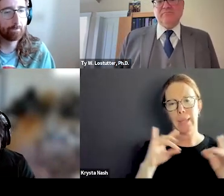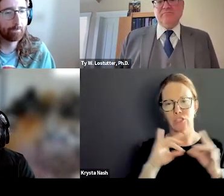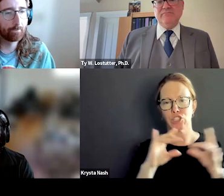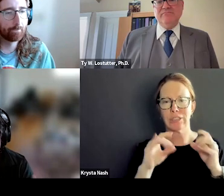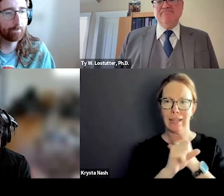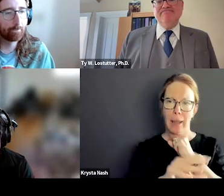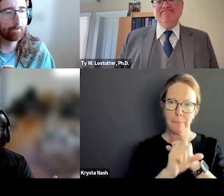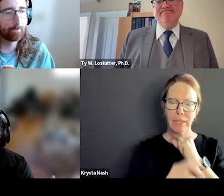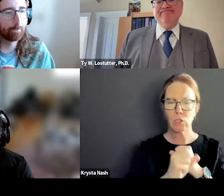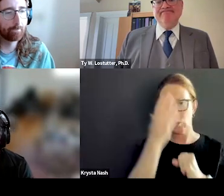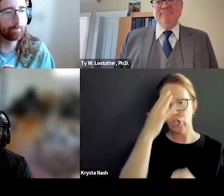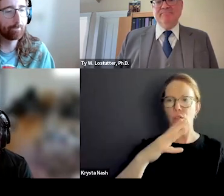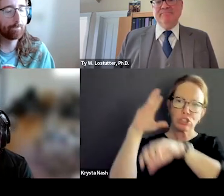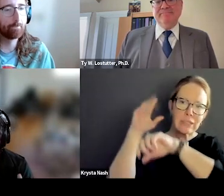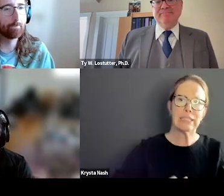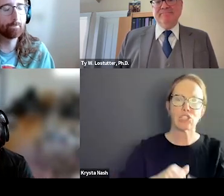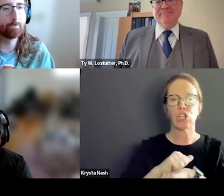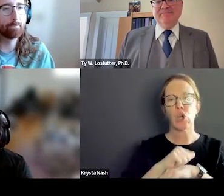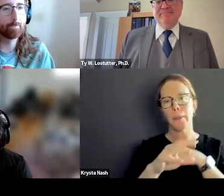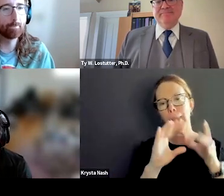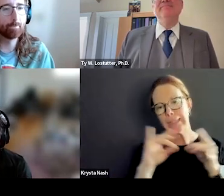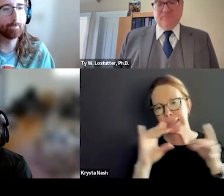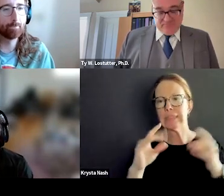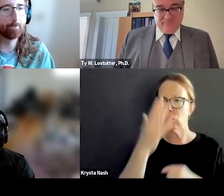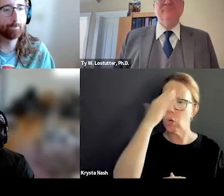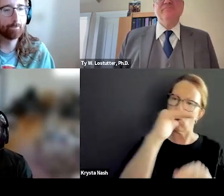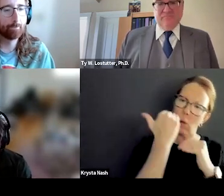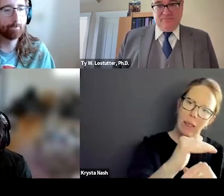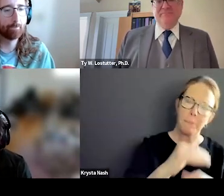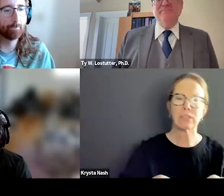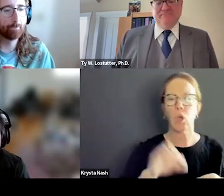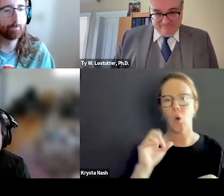we know that traditional messaging is like the know your limits or keep it fun.